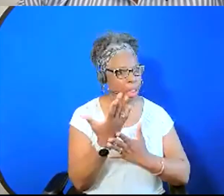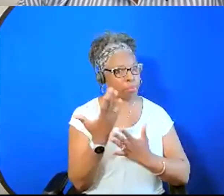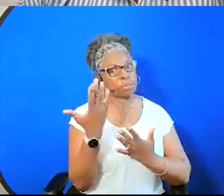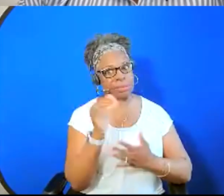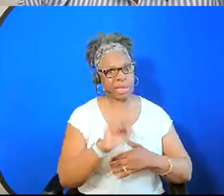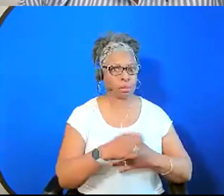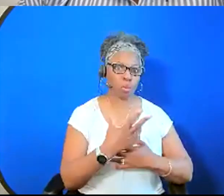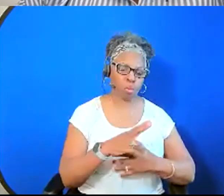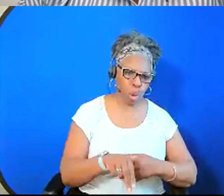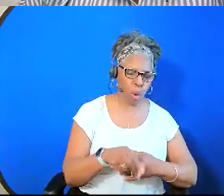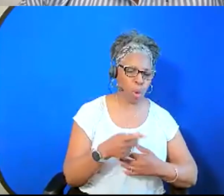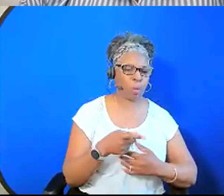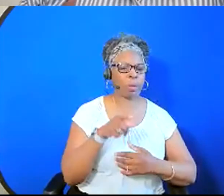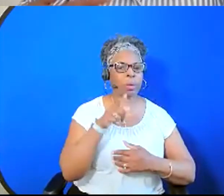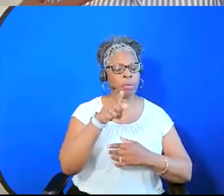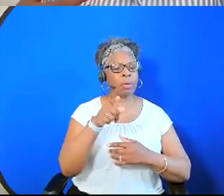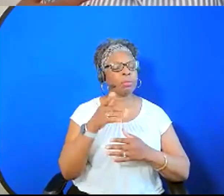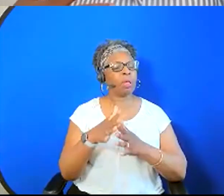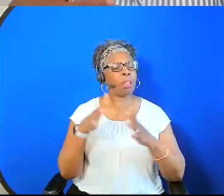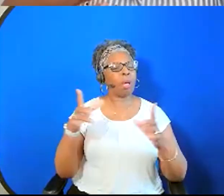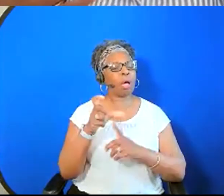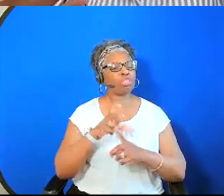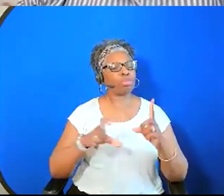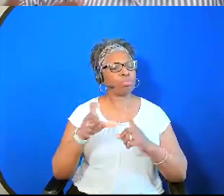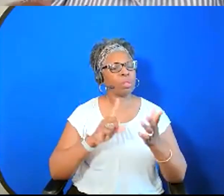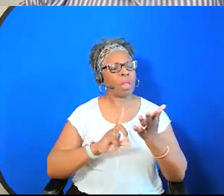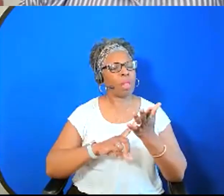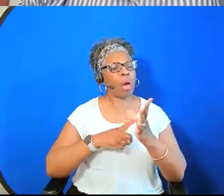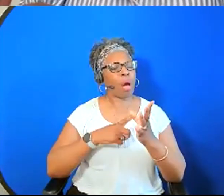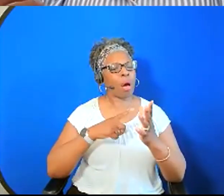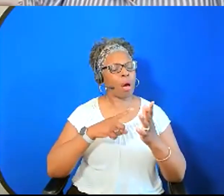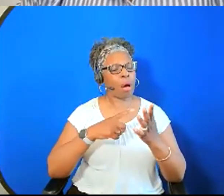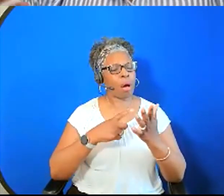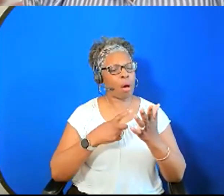Adam is actually sort of your have methods and working